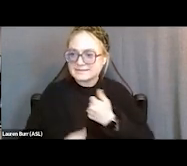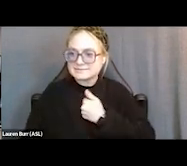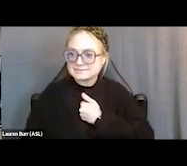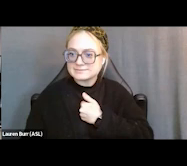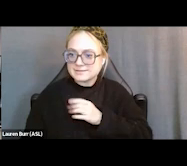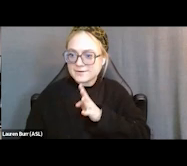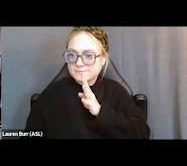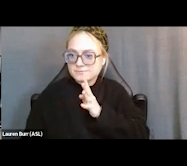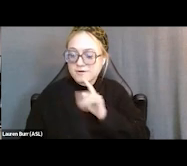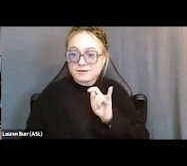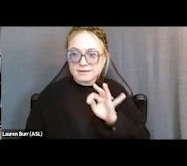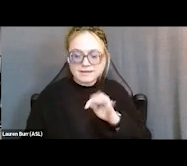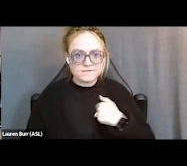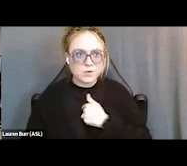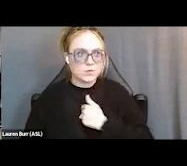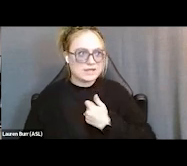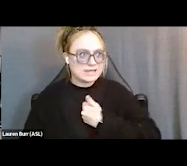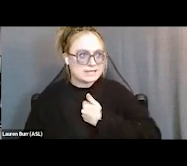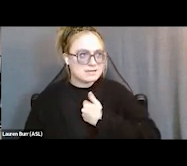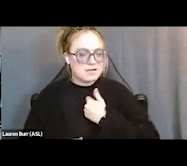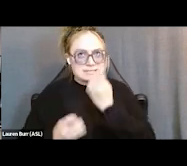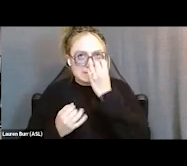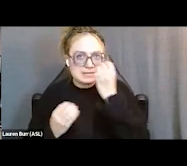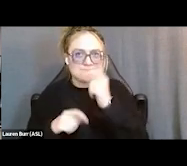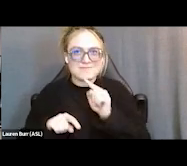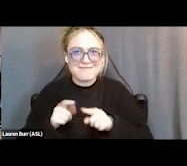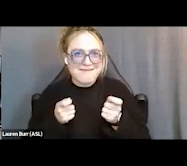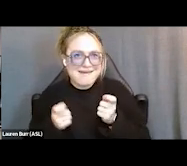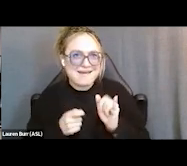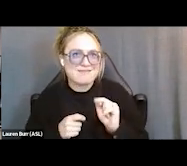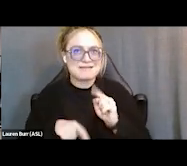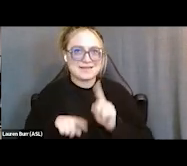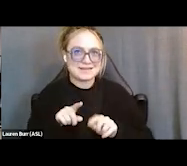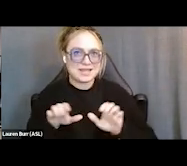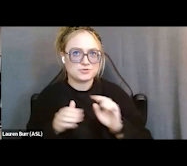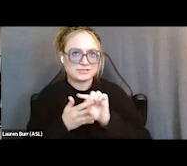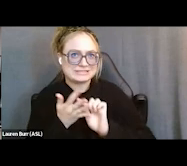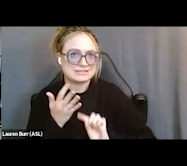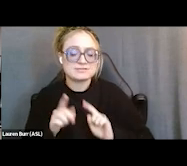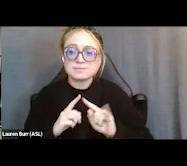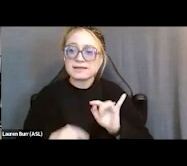But reassuring ourselves, I can handle this, I know what to do, can really boost how effective we are in deescalation.